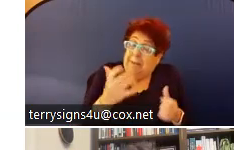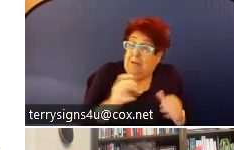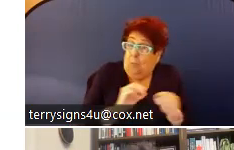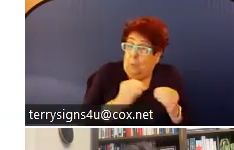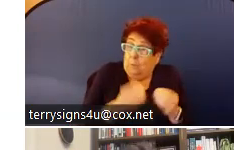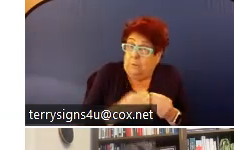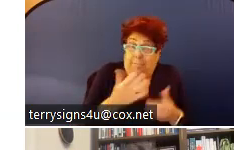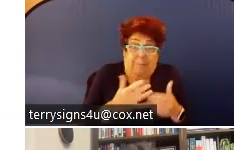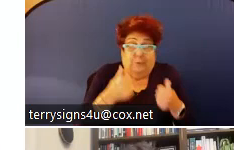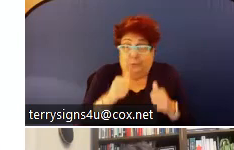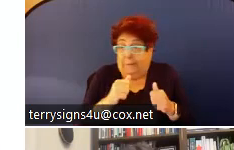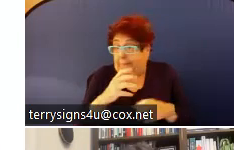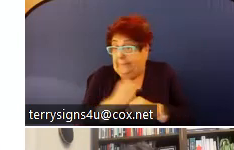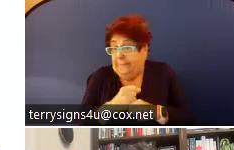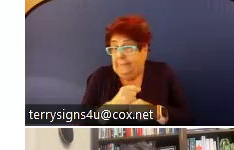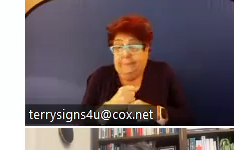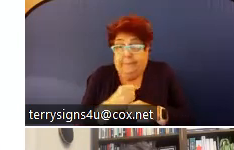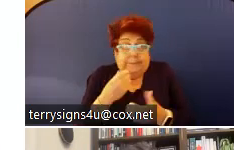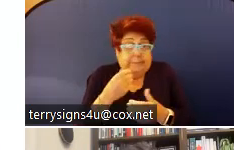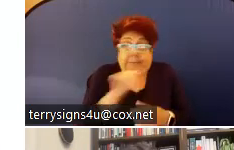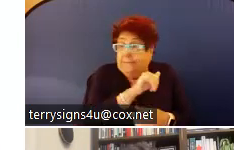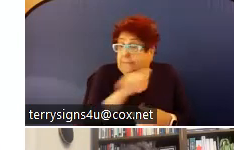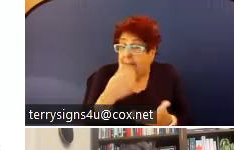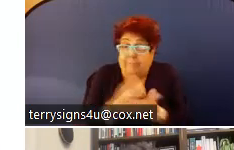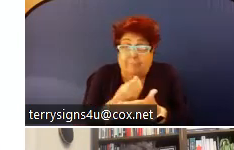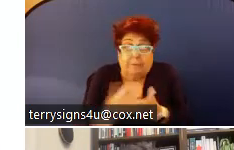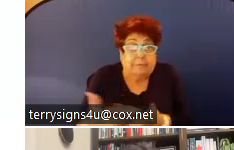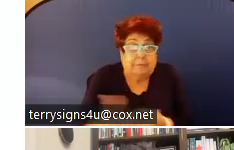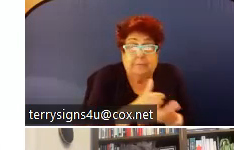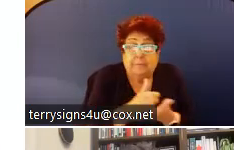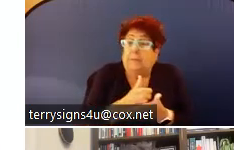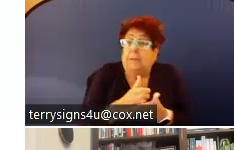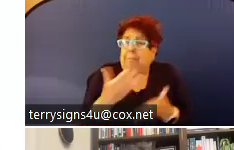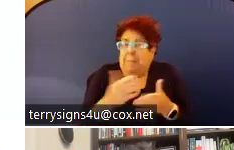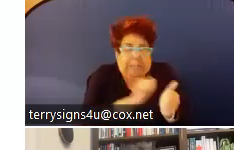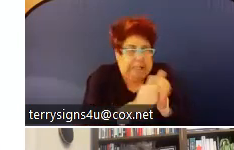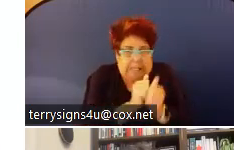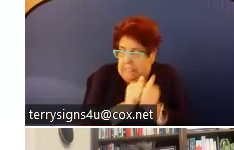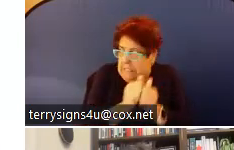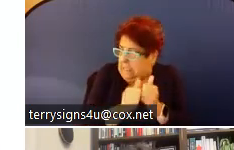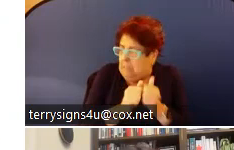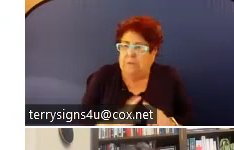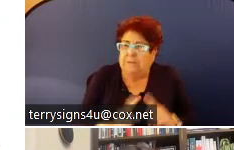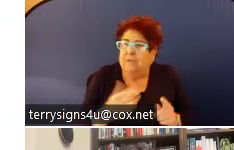to really compete with each other for these resources and our mindset is to think about